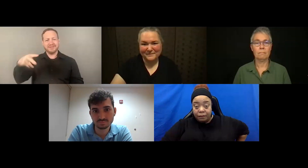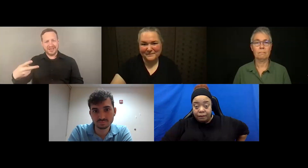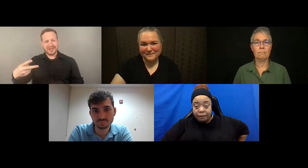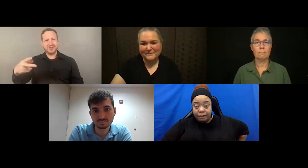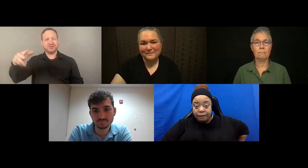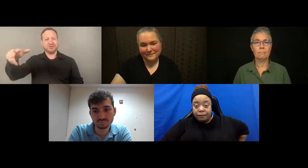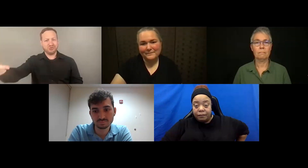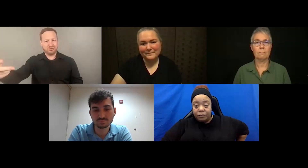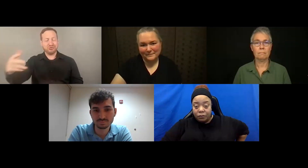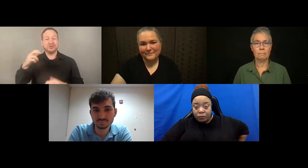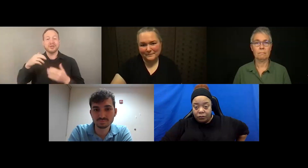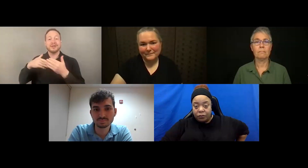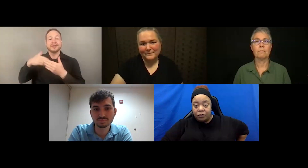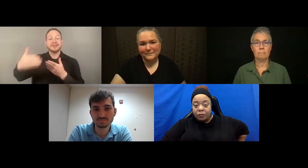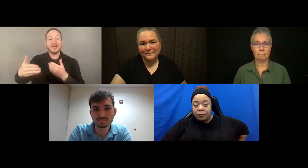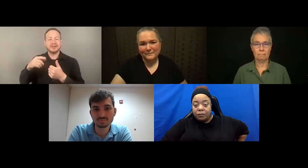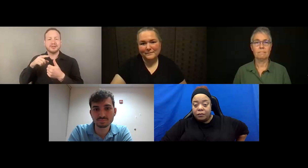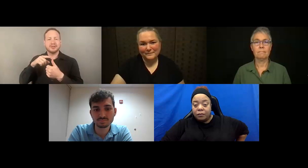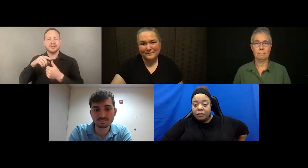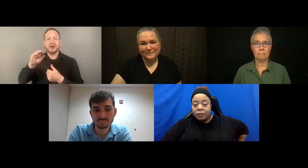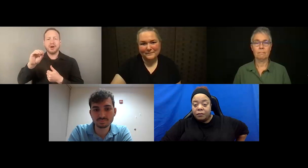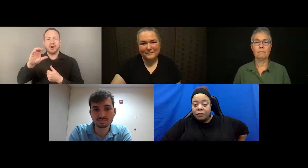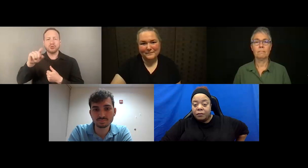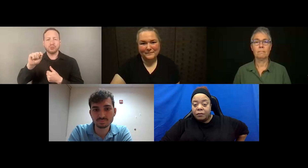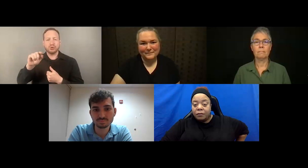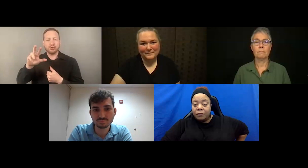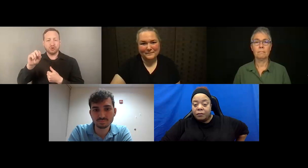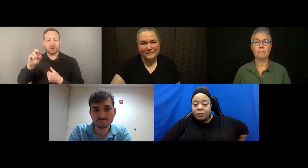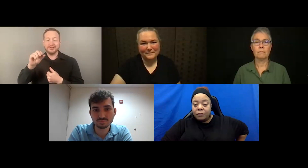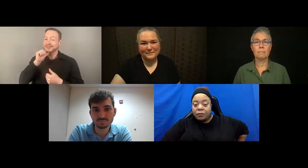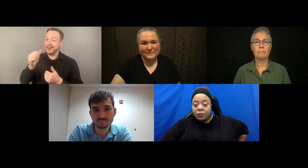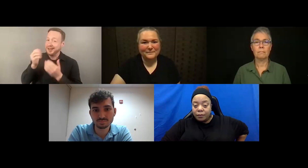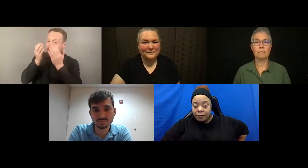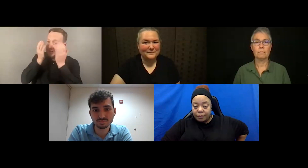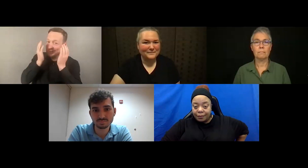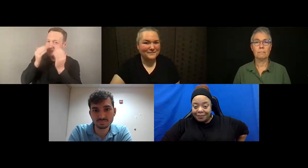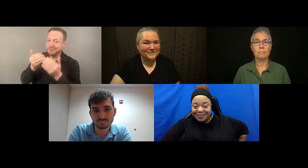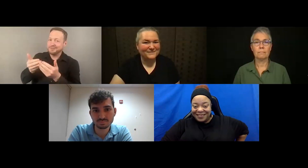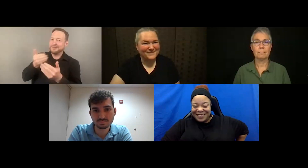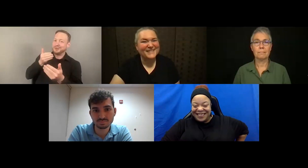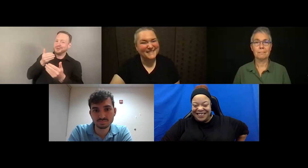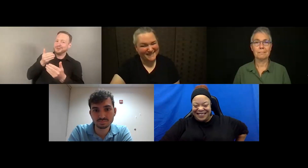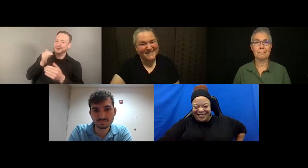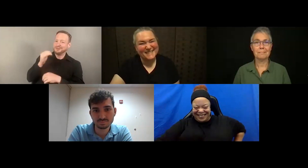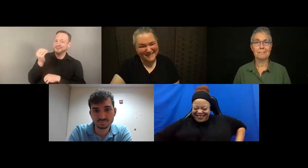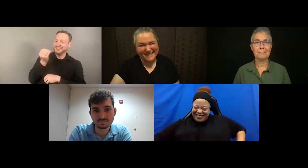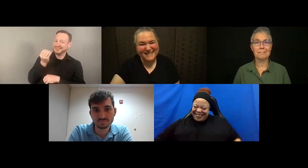will have a second and third webinar. The next one is on October 30th - not on Halloween -